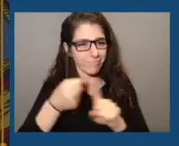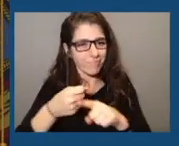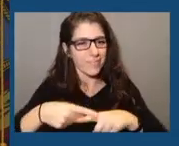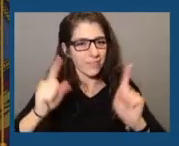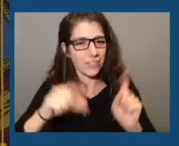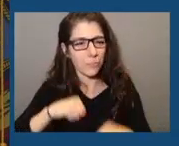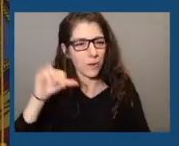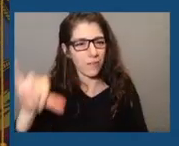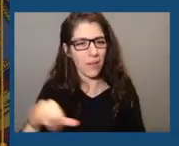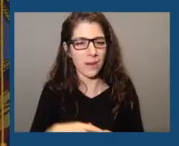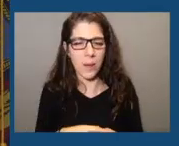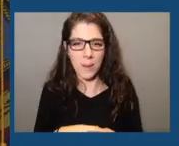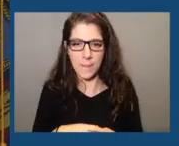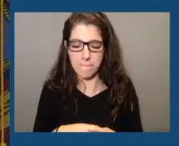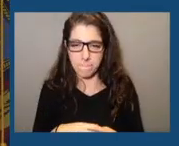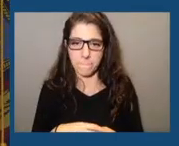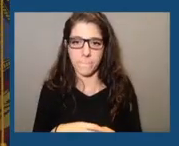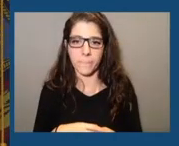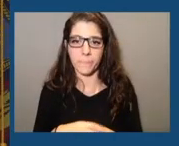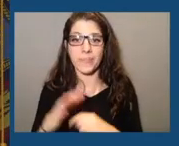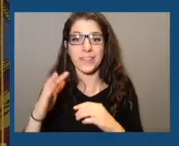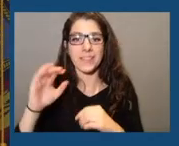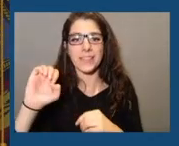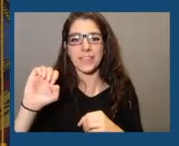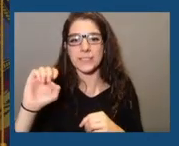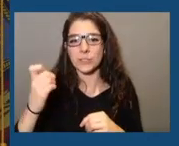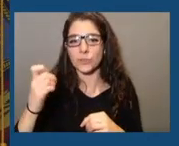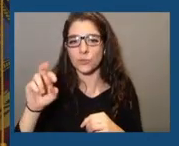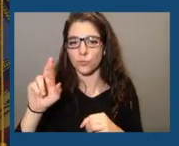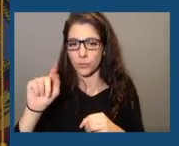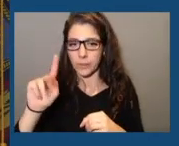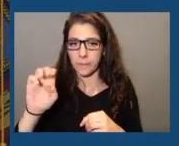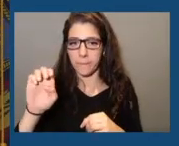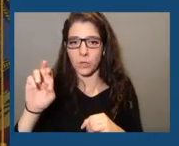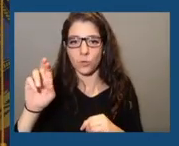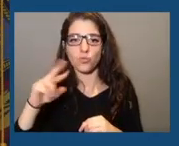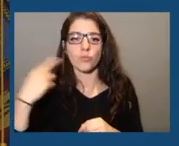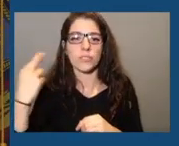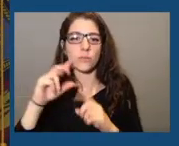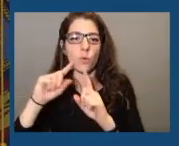the extreme risk, orders of protection. Again, another change we made in the aftermath of that shooting in Buffalo,